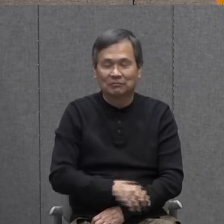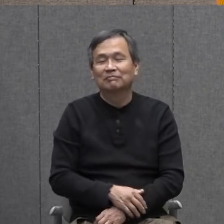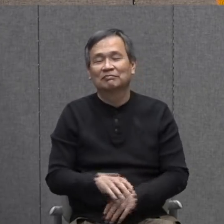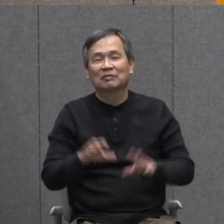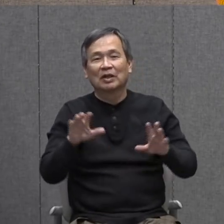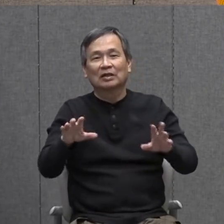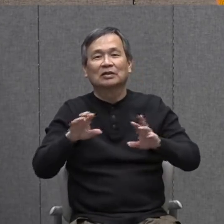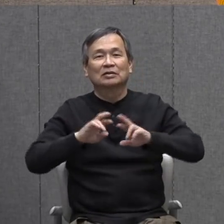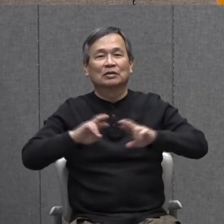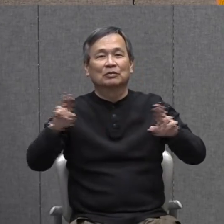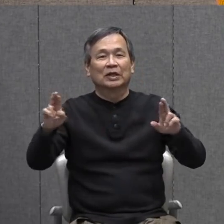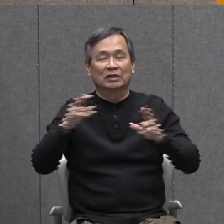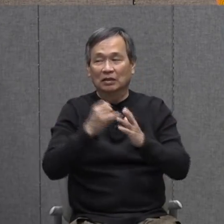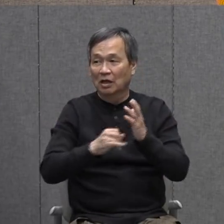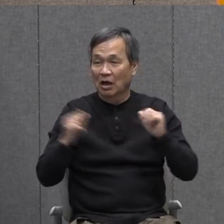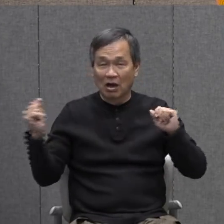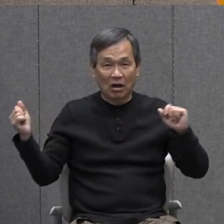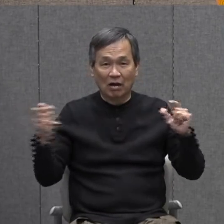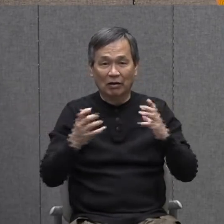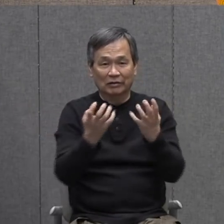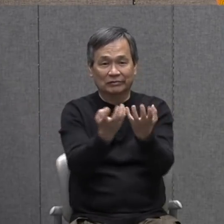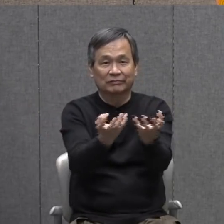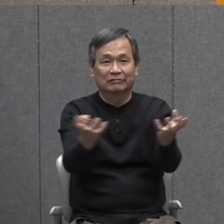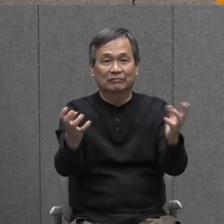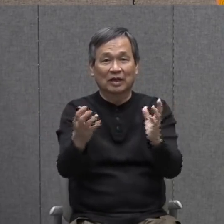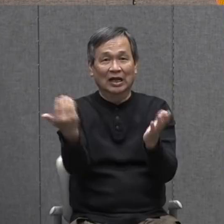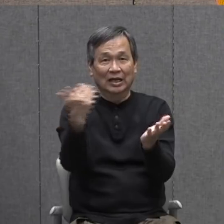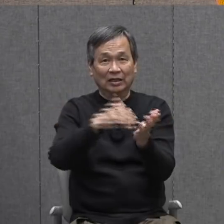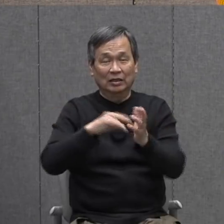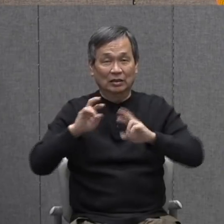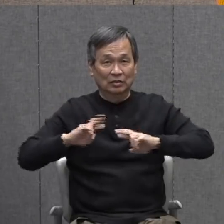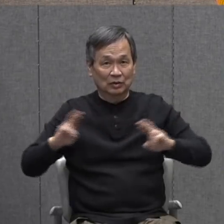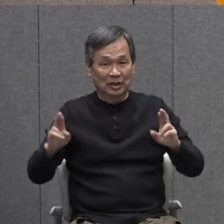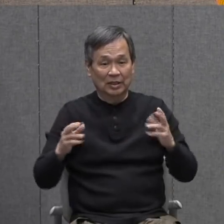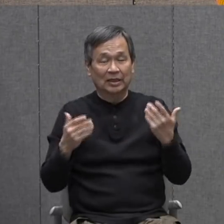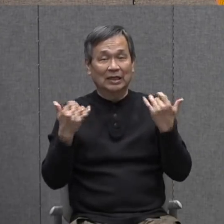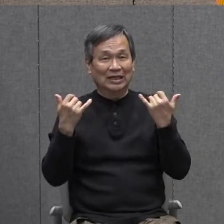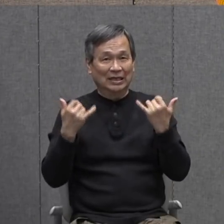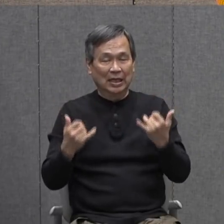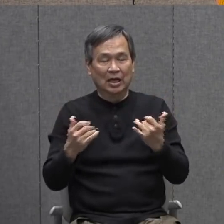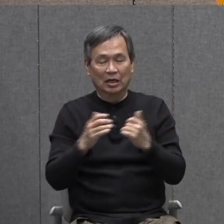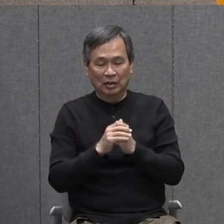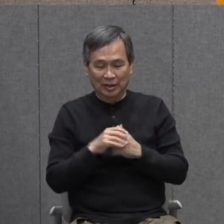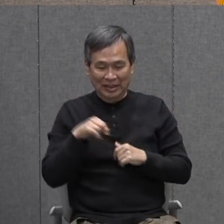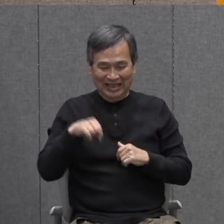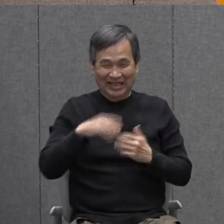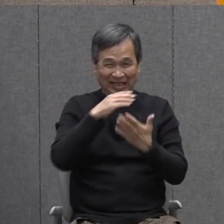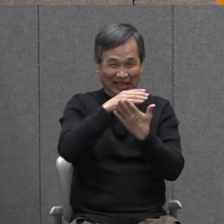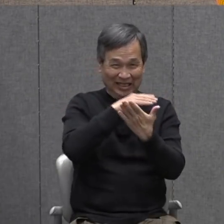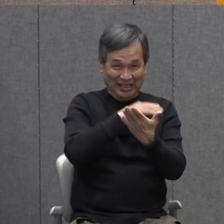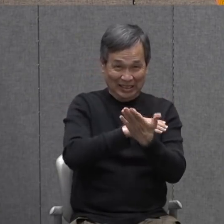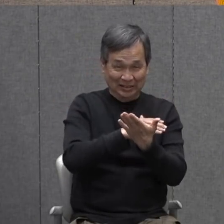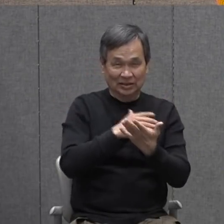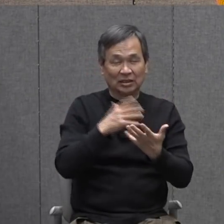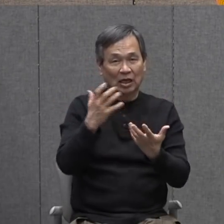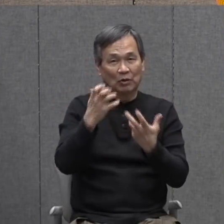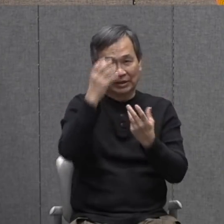Hopefully you now have the supplies you need. Before we start on our lesson I just wanted to say